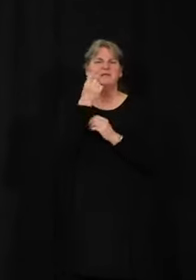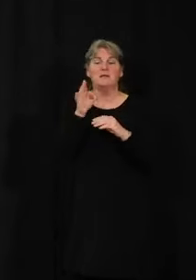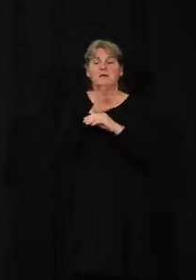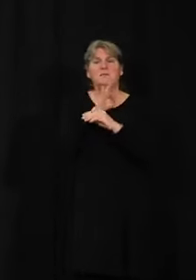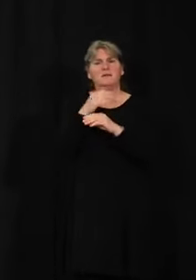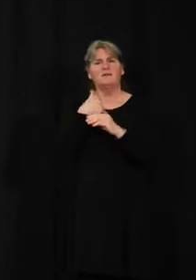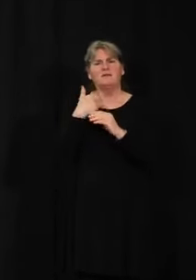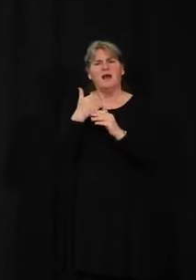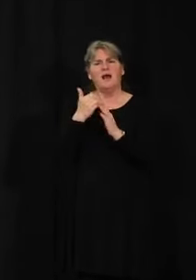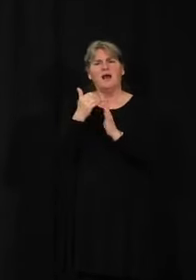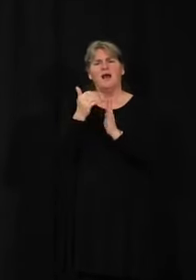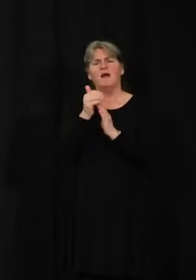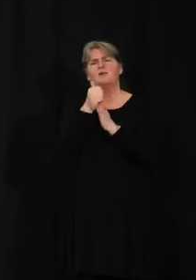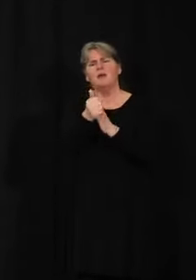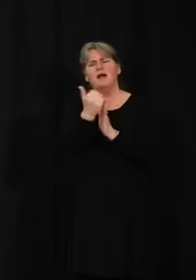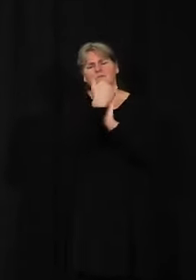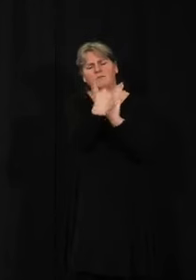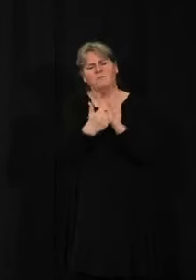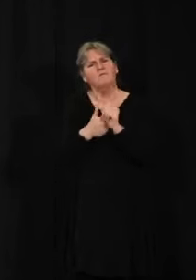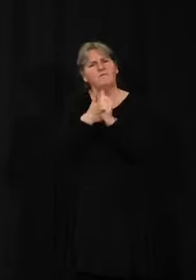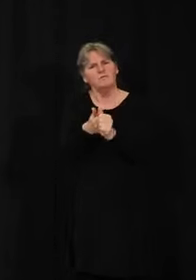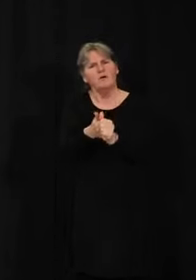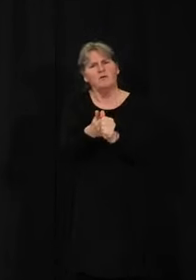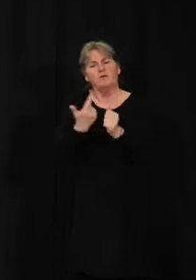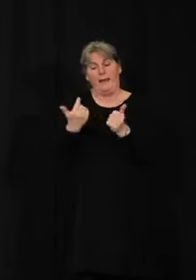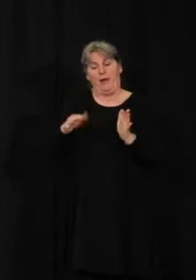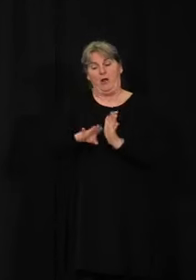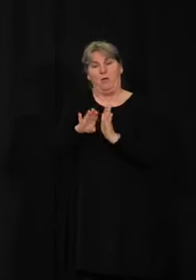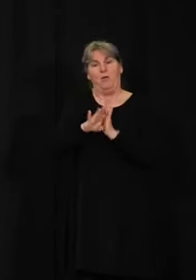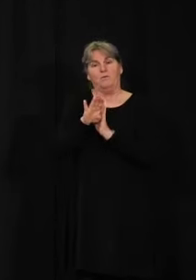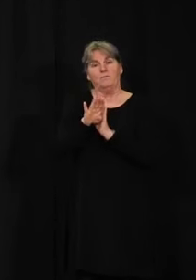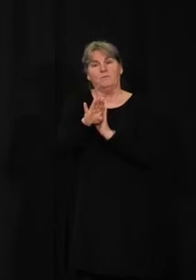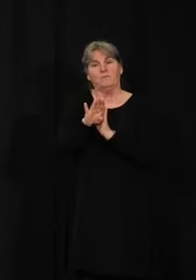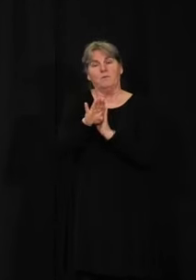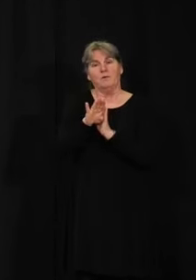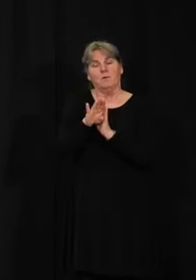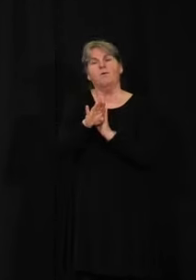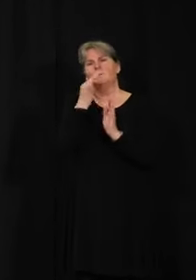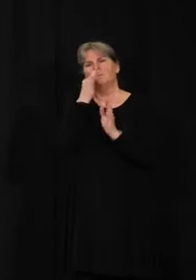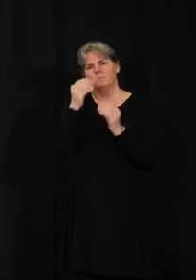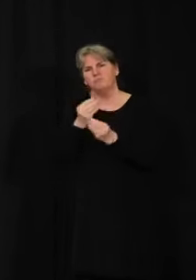businesses being developed. Which we look forward to